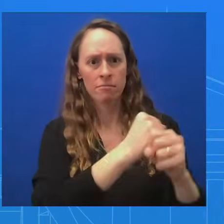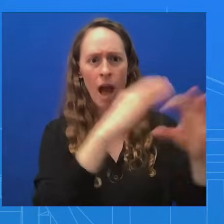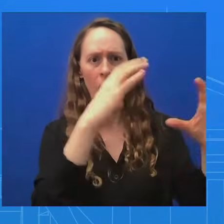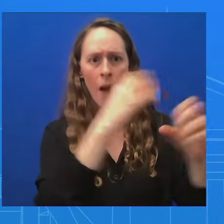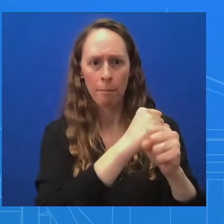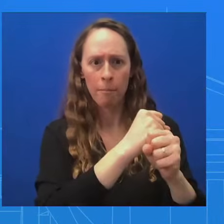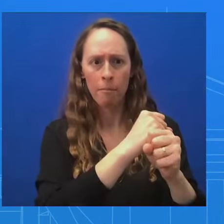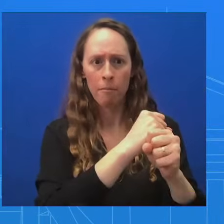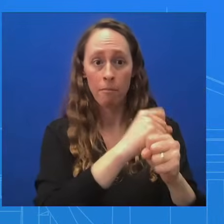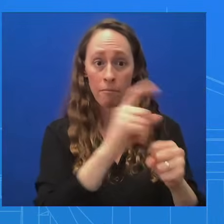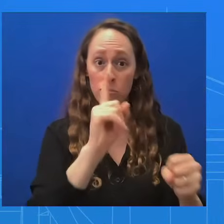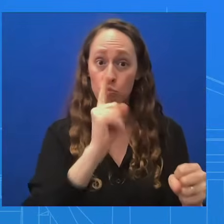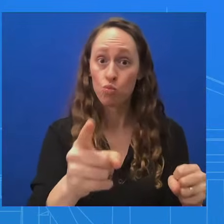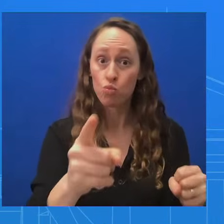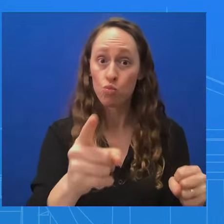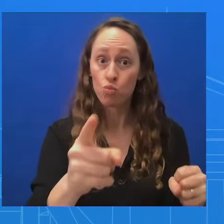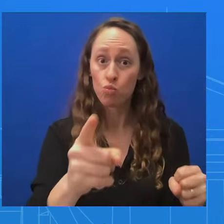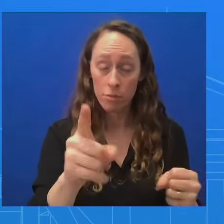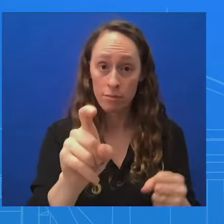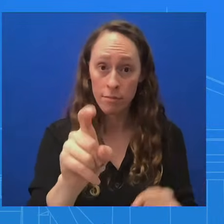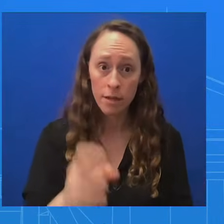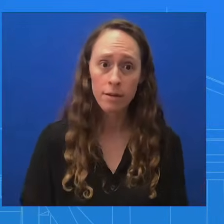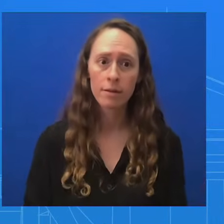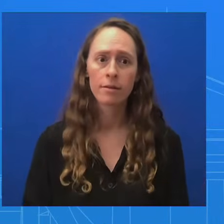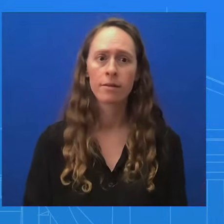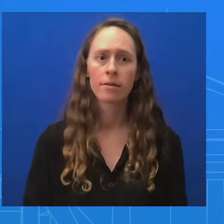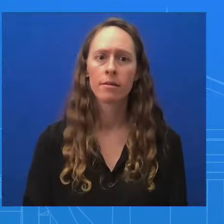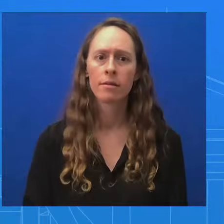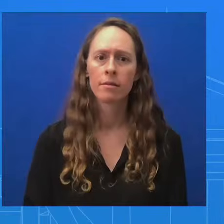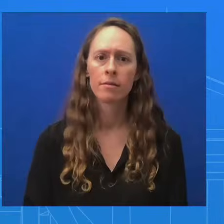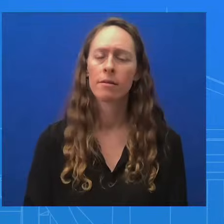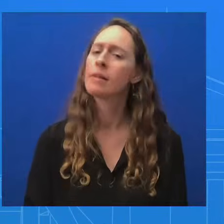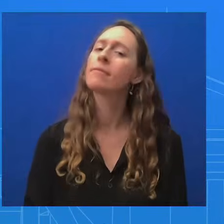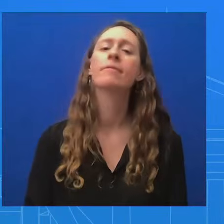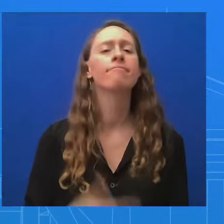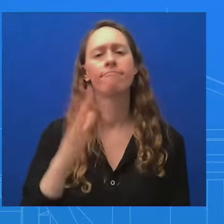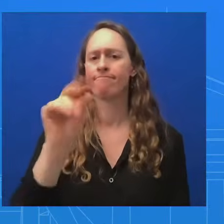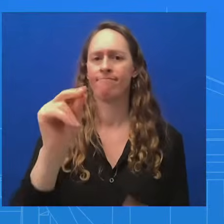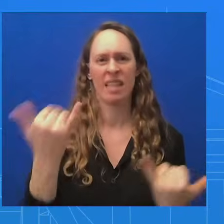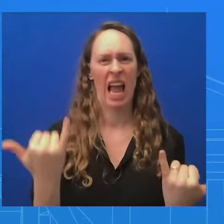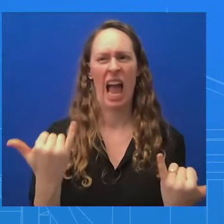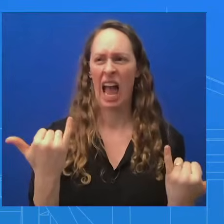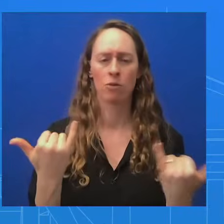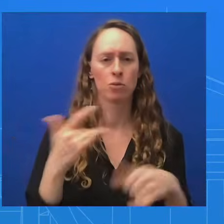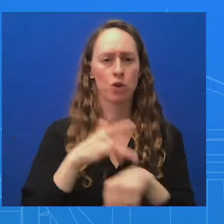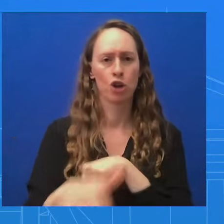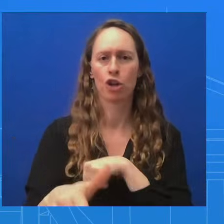And does that play a factor into the calculus on -- Mr. Kirby: I think you got to take anything the Houthis say with a big grain of salt.